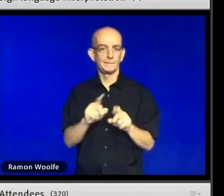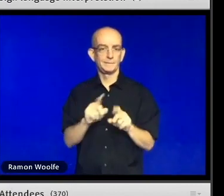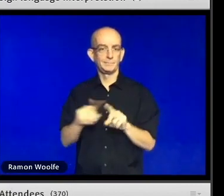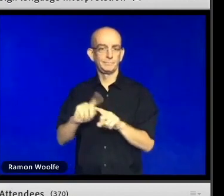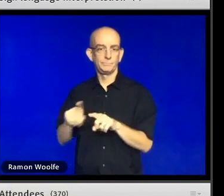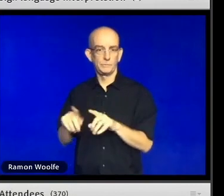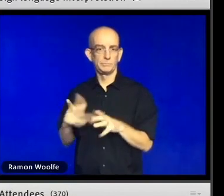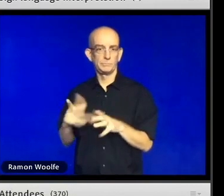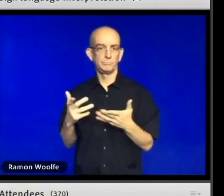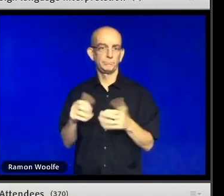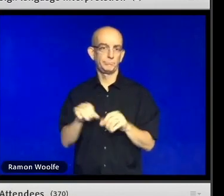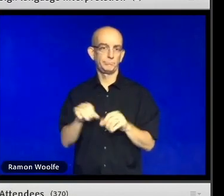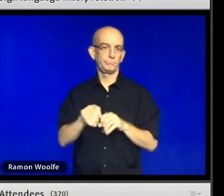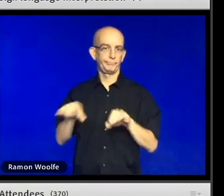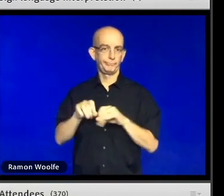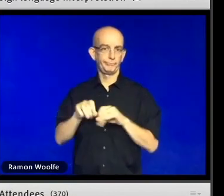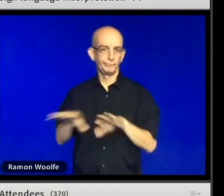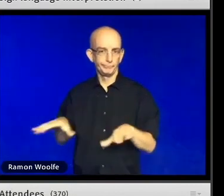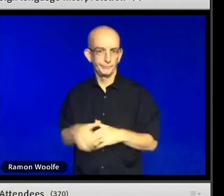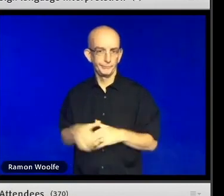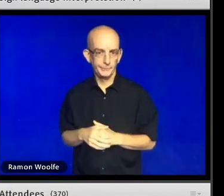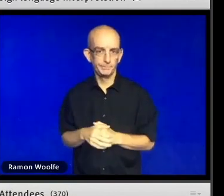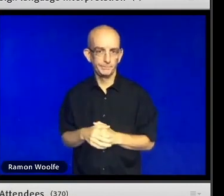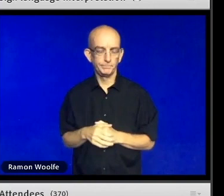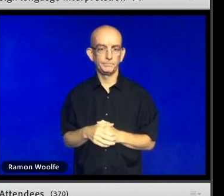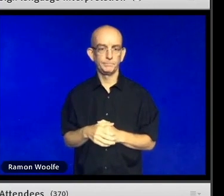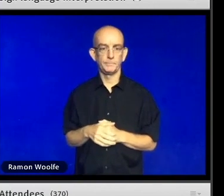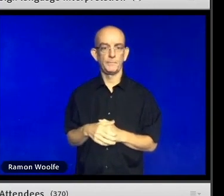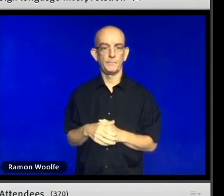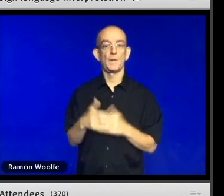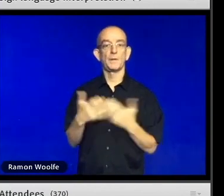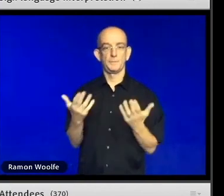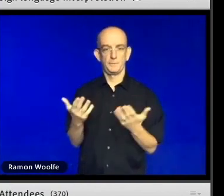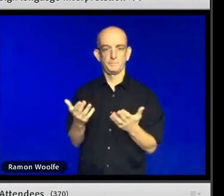to make the documents easier to understand, easier to read. It is primarily targeted to